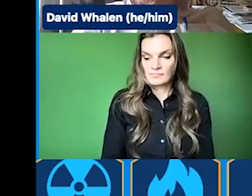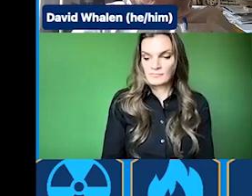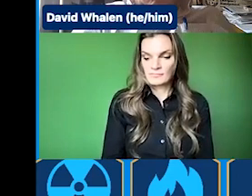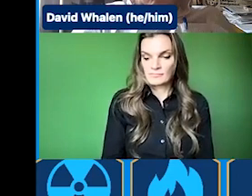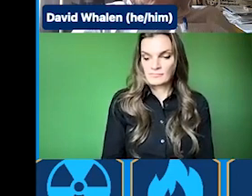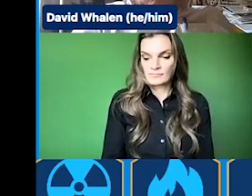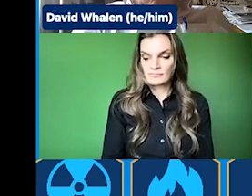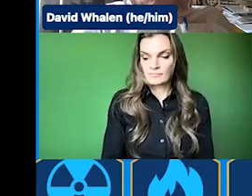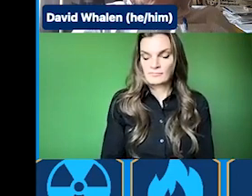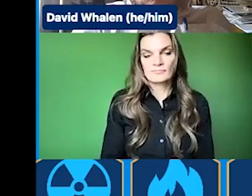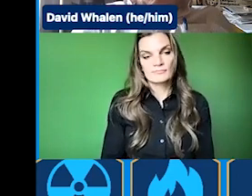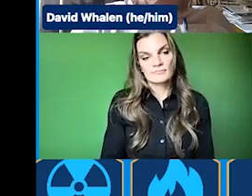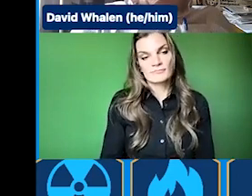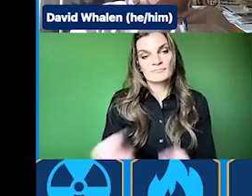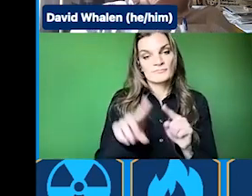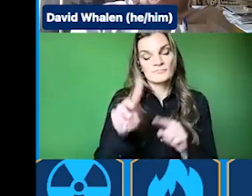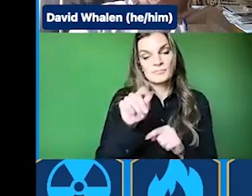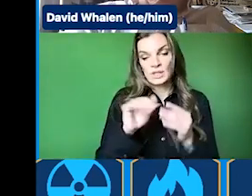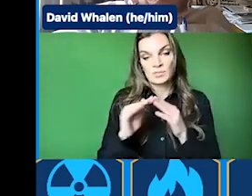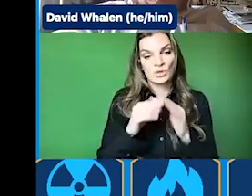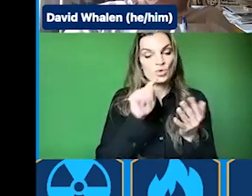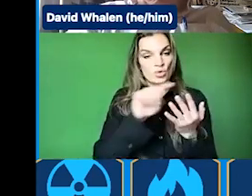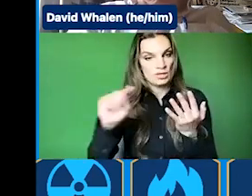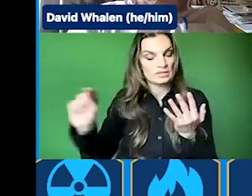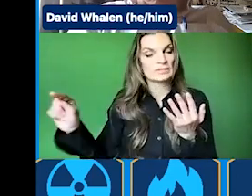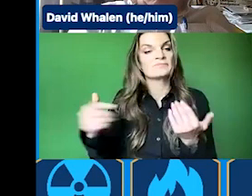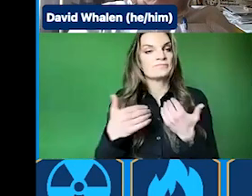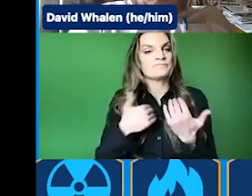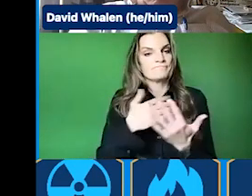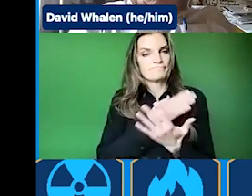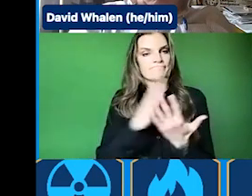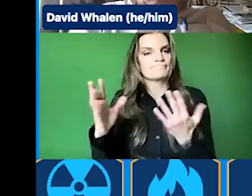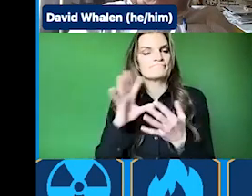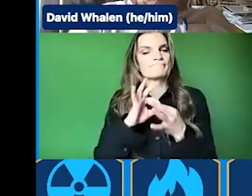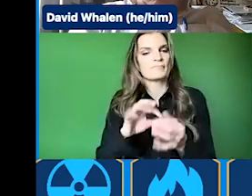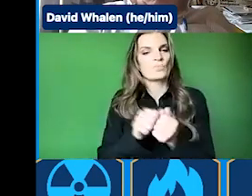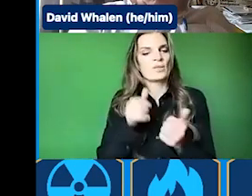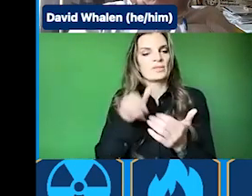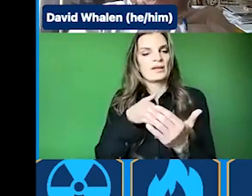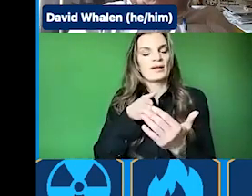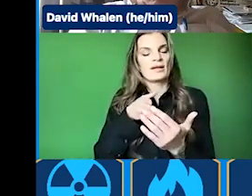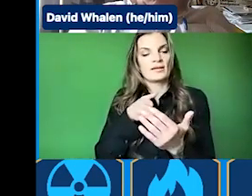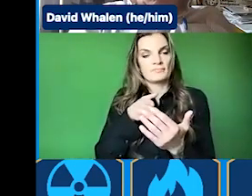communities are involved in the practice of developing anti-ableist triage. And I